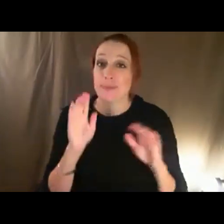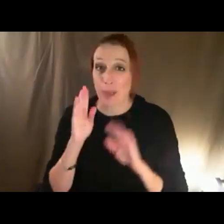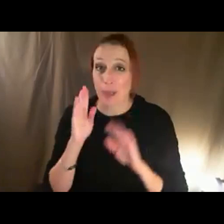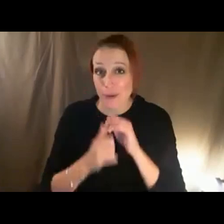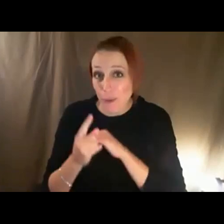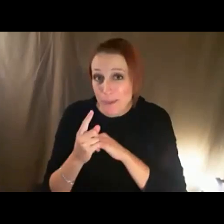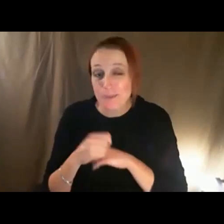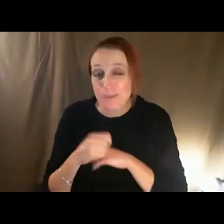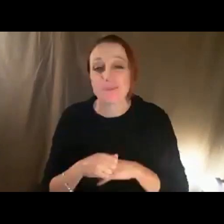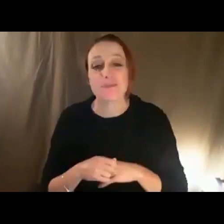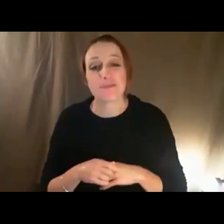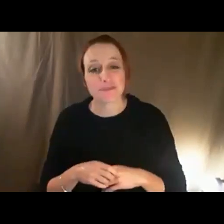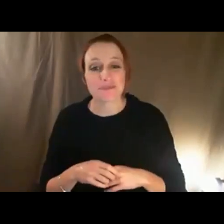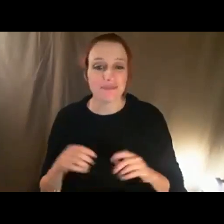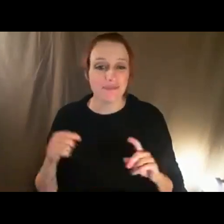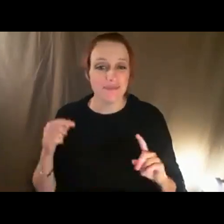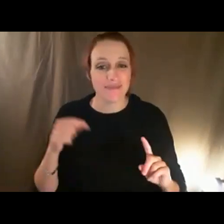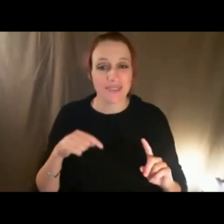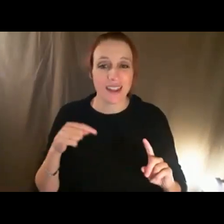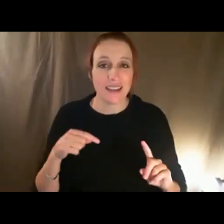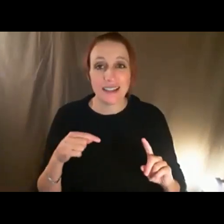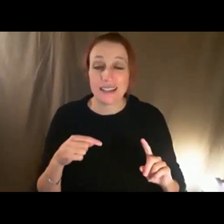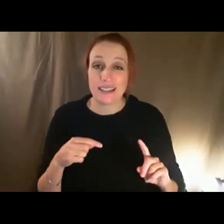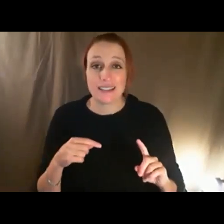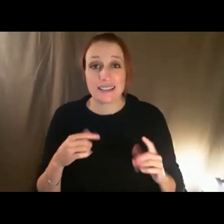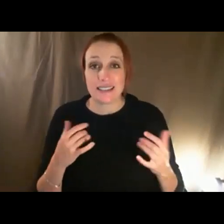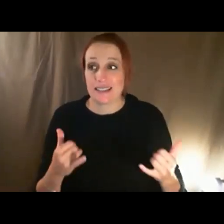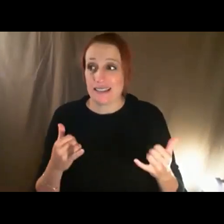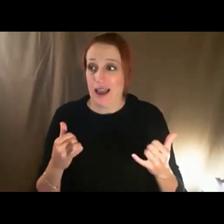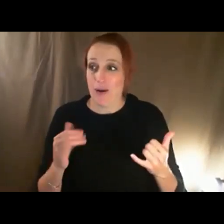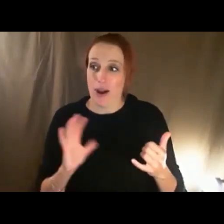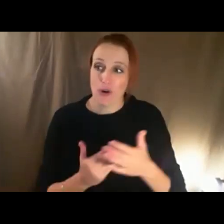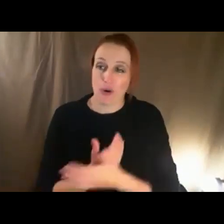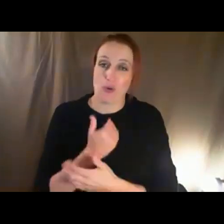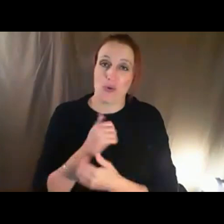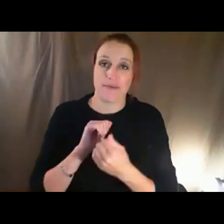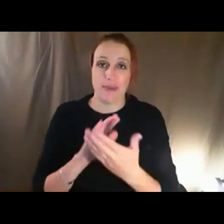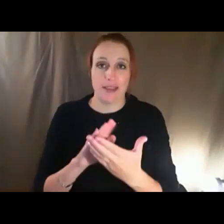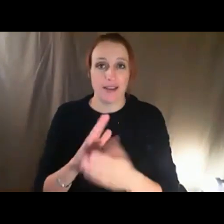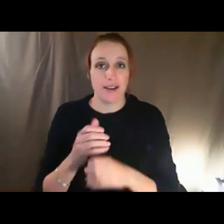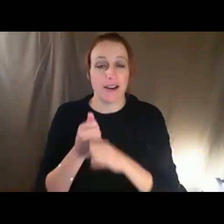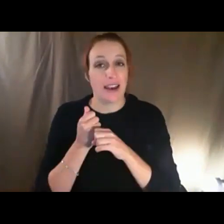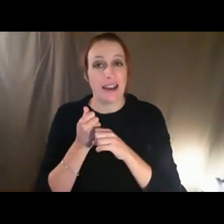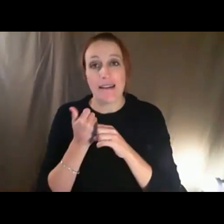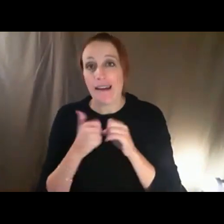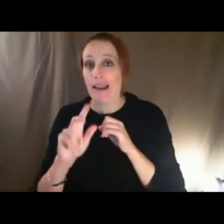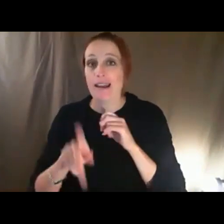tends to be our now new method for getting any kind of training and CEU credits.